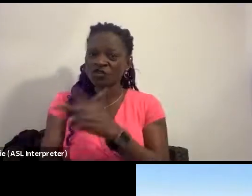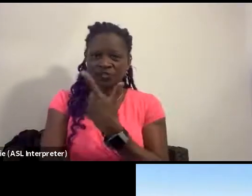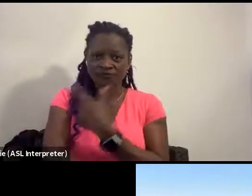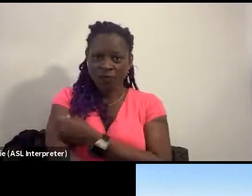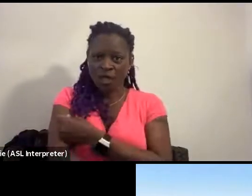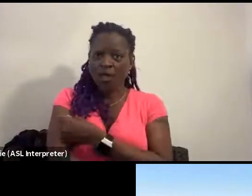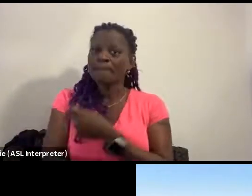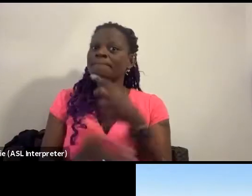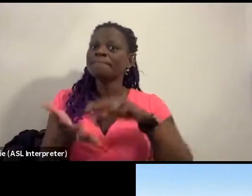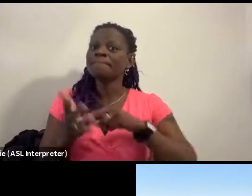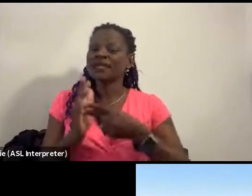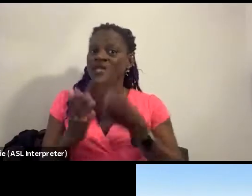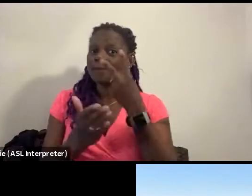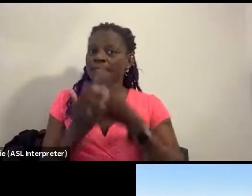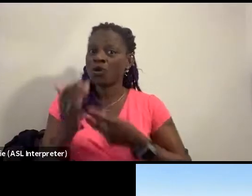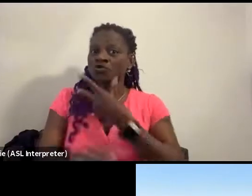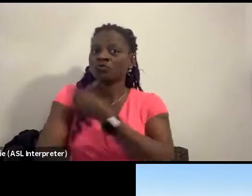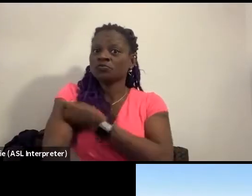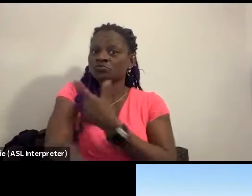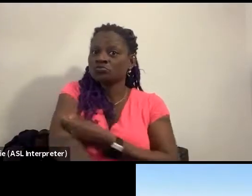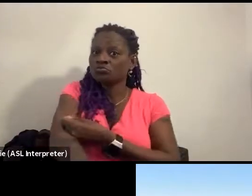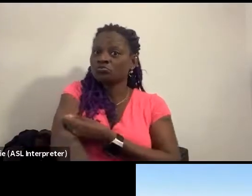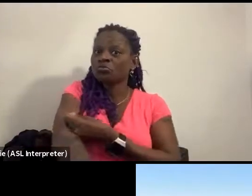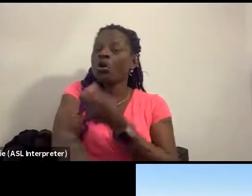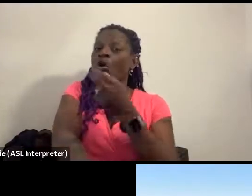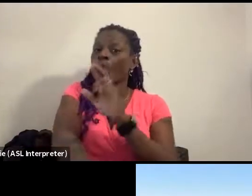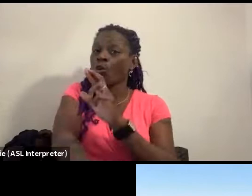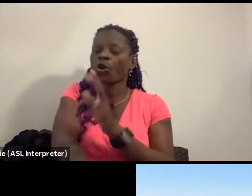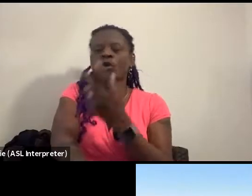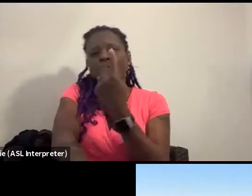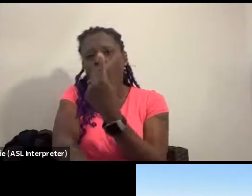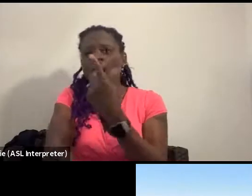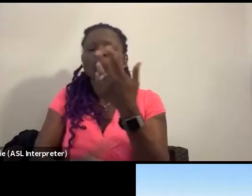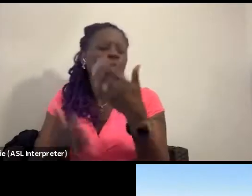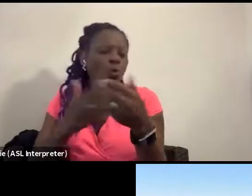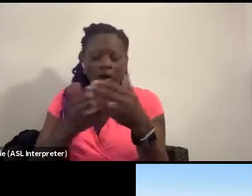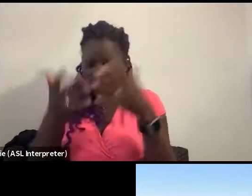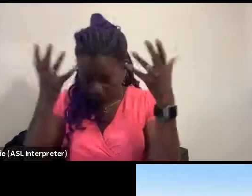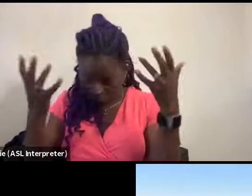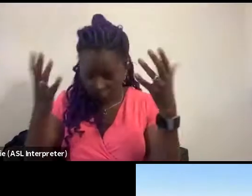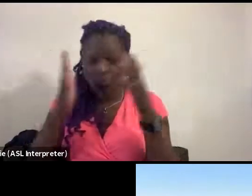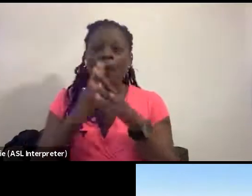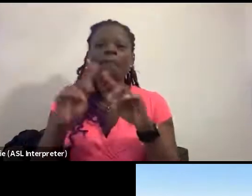the 75 to 80 percent needed for that much desired herd immunity.